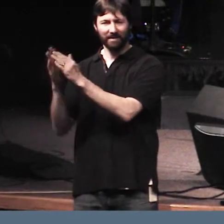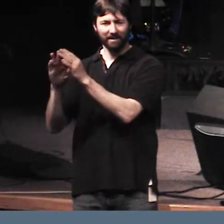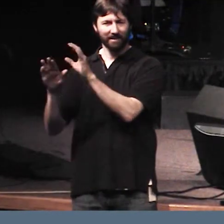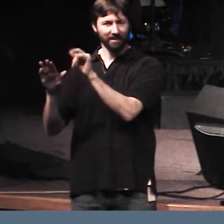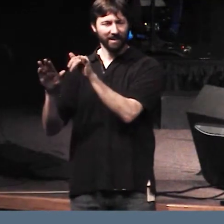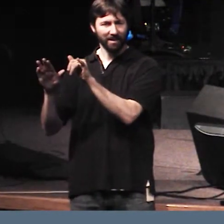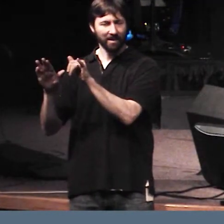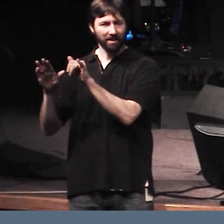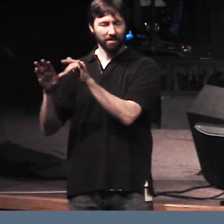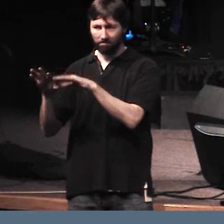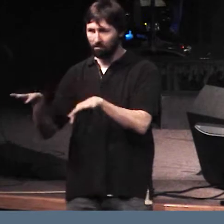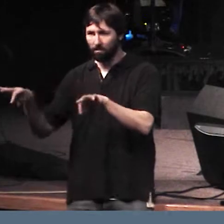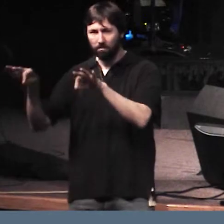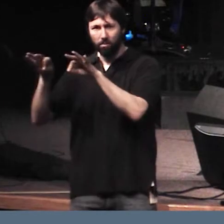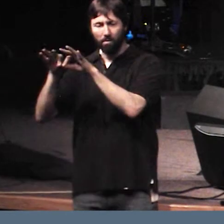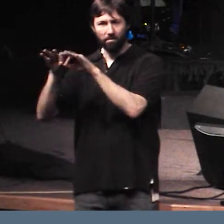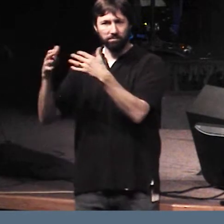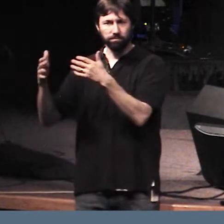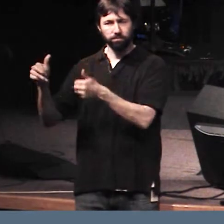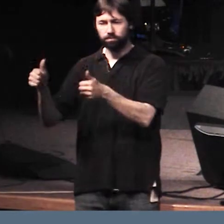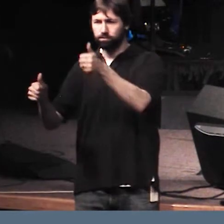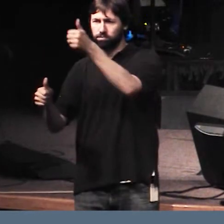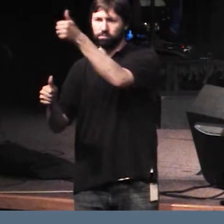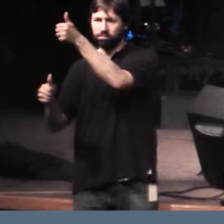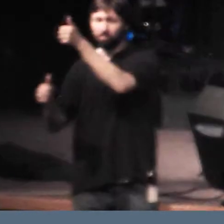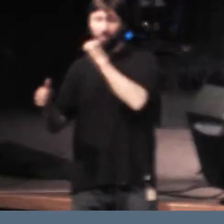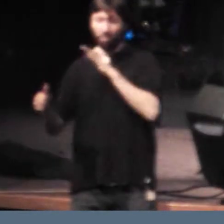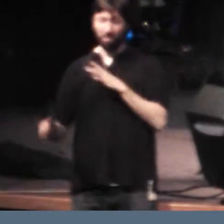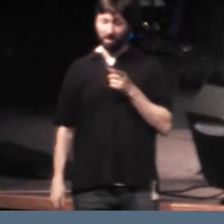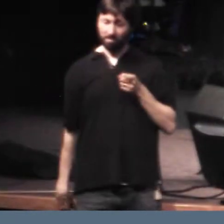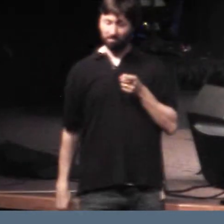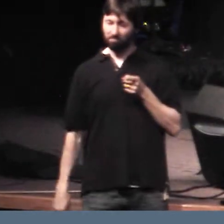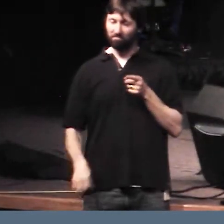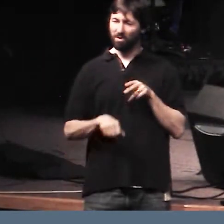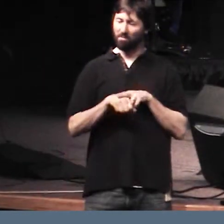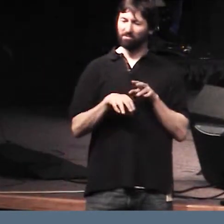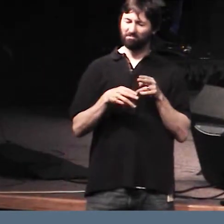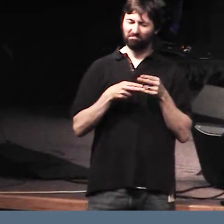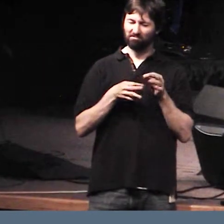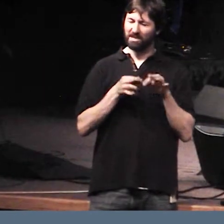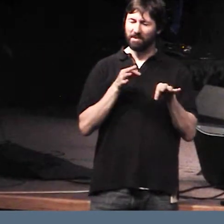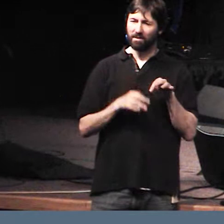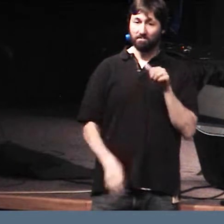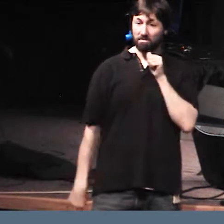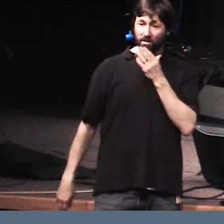became in a very important city and a woman who is just a very ordinary woman a fact not even a Jew became an